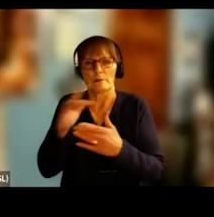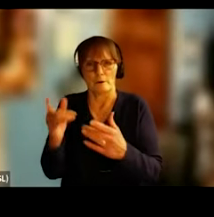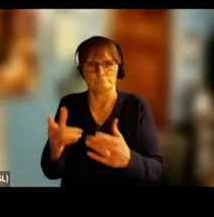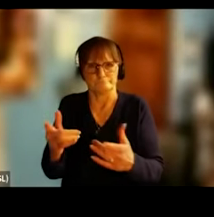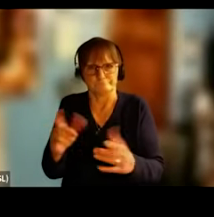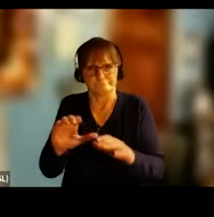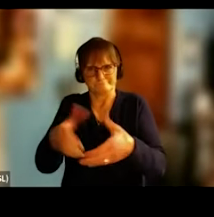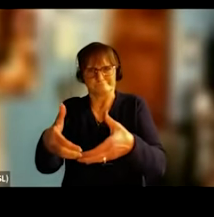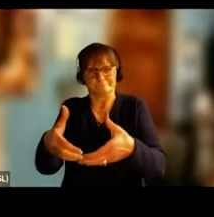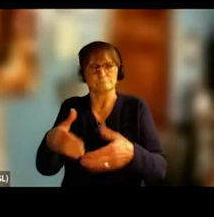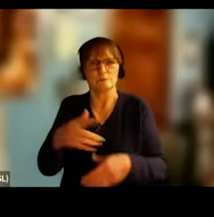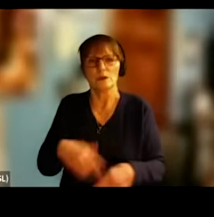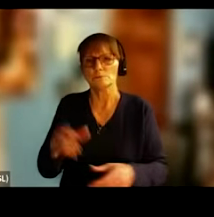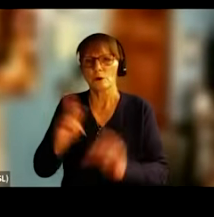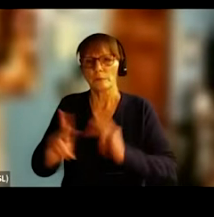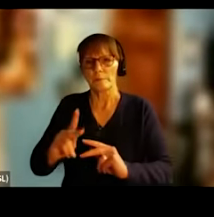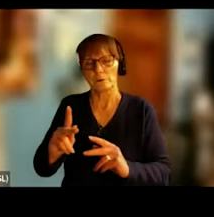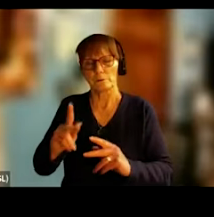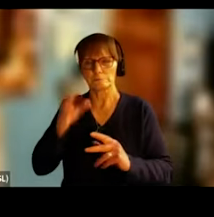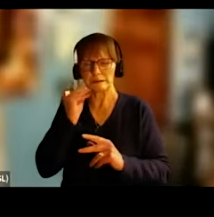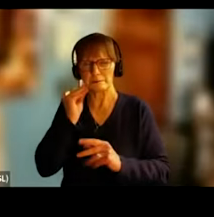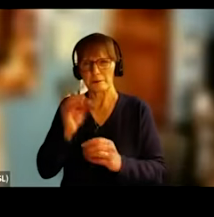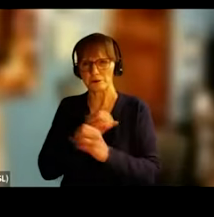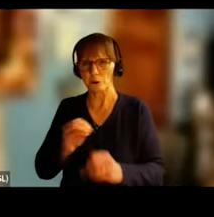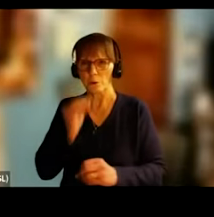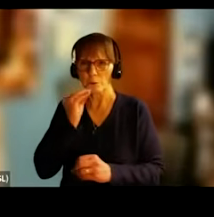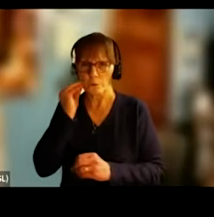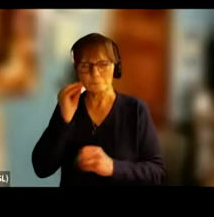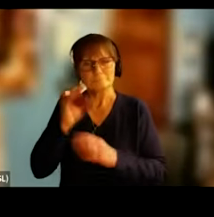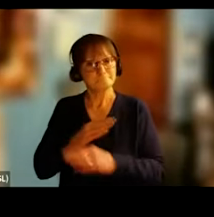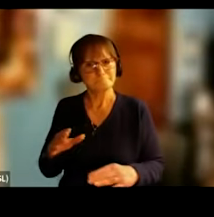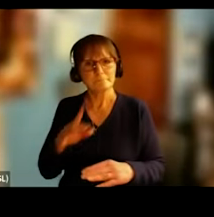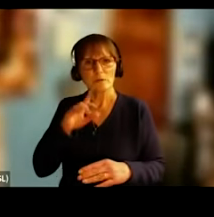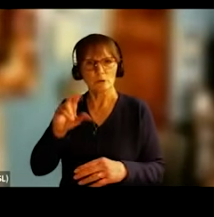or people experiencing homelessness in general, about 30 to 50% of people